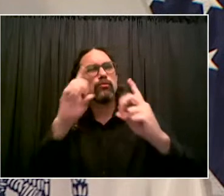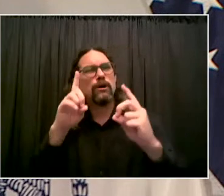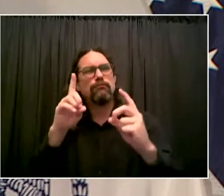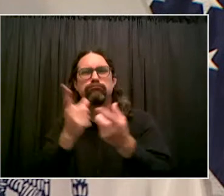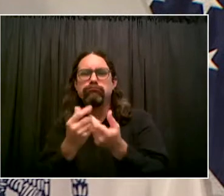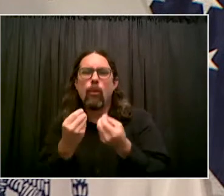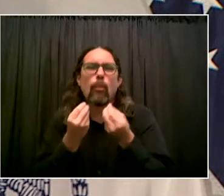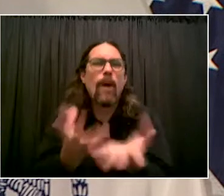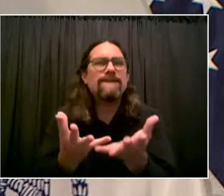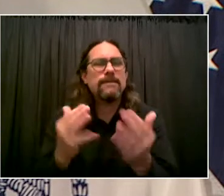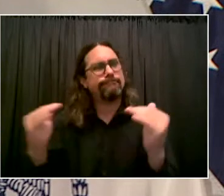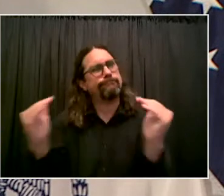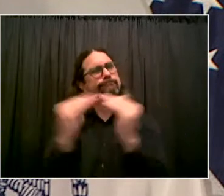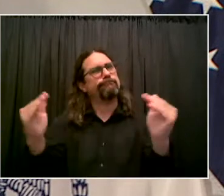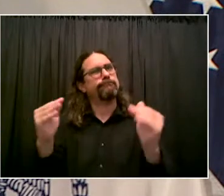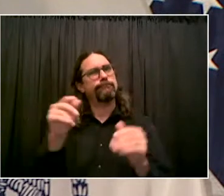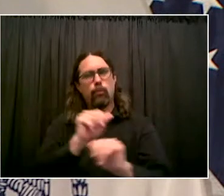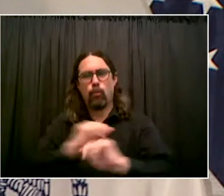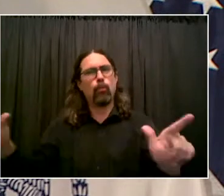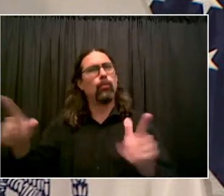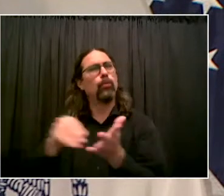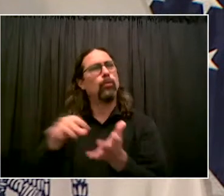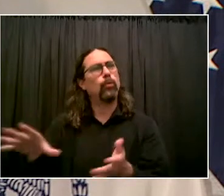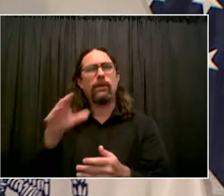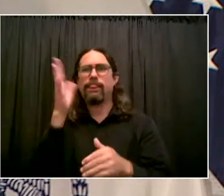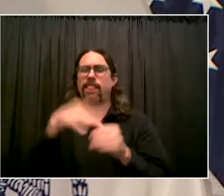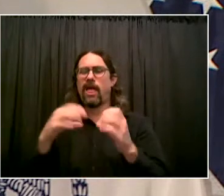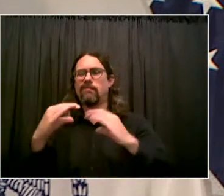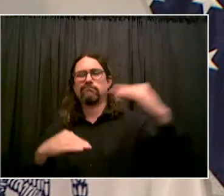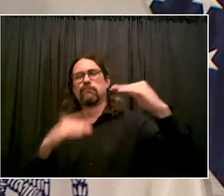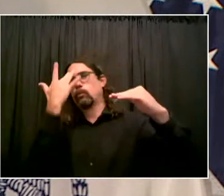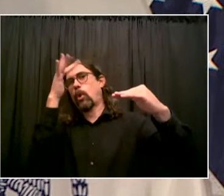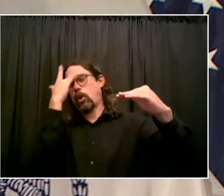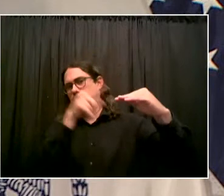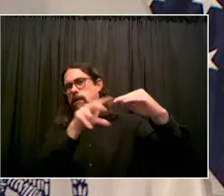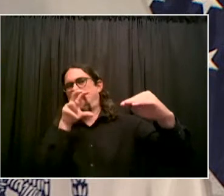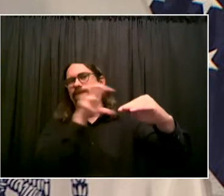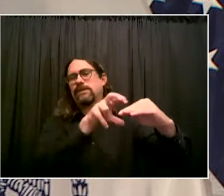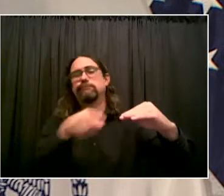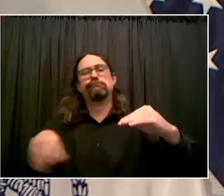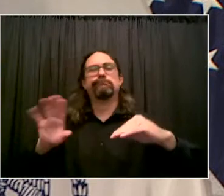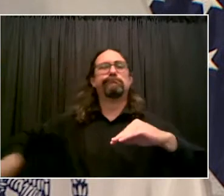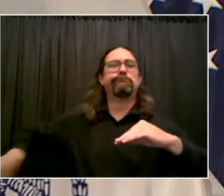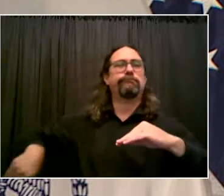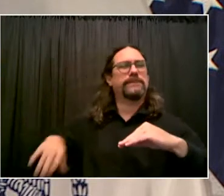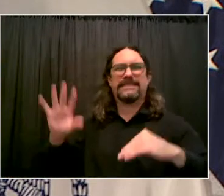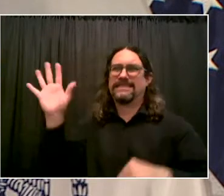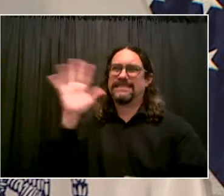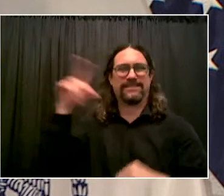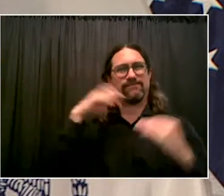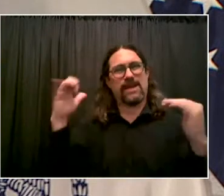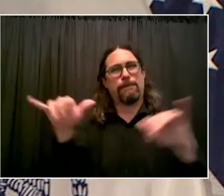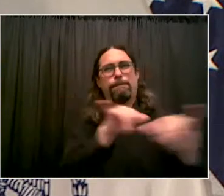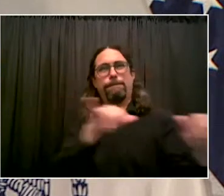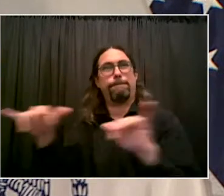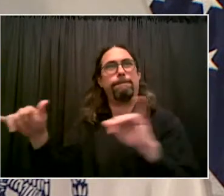MAETTR ROPVIDING EDUCATION TO ALL THE USTDENTS IN